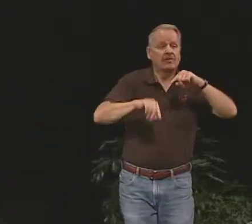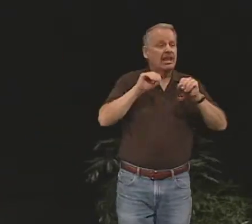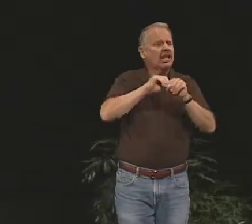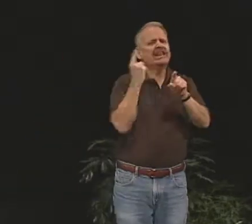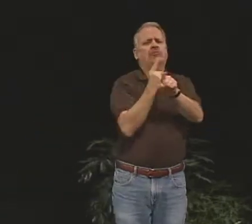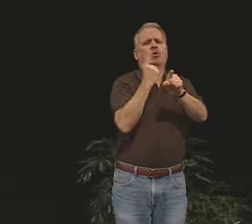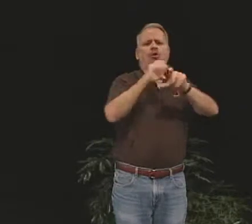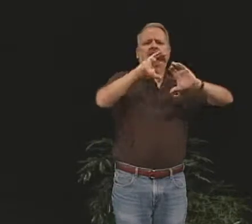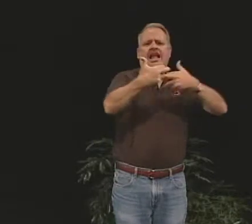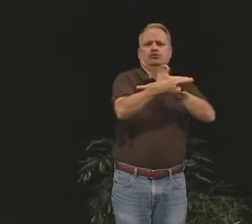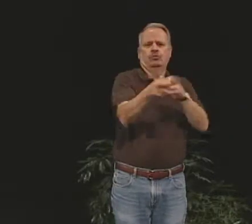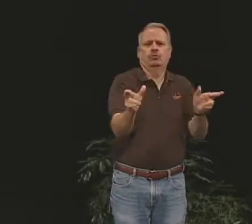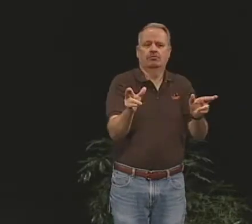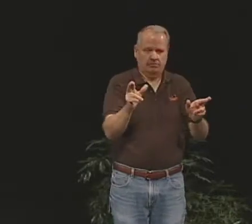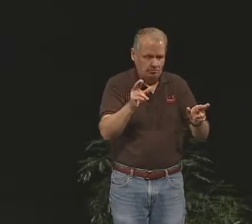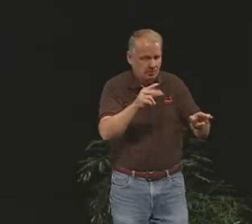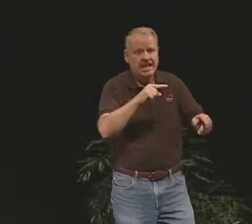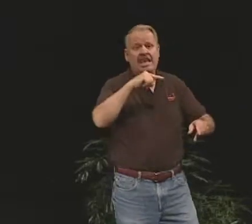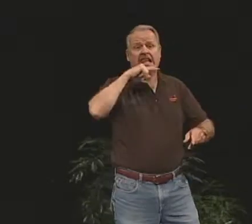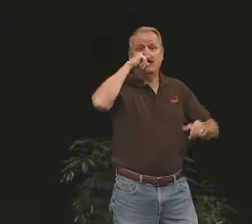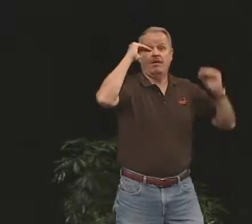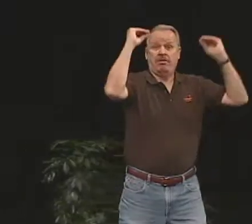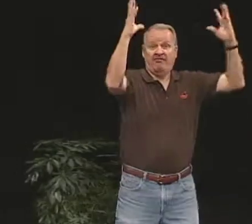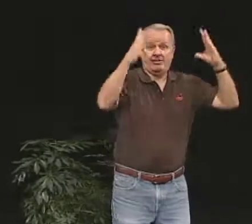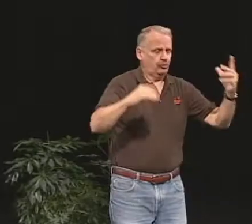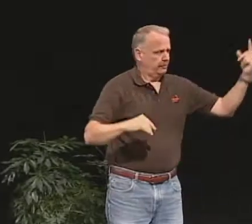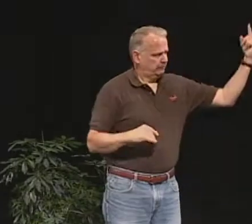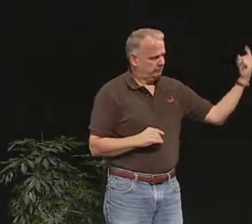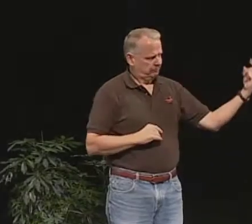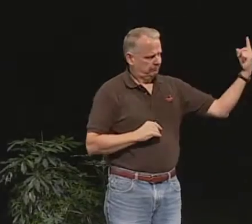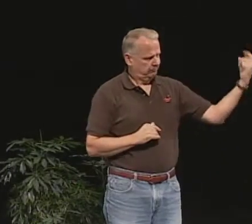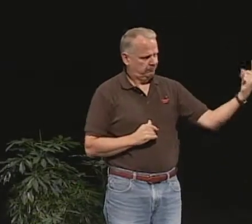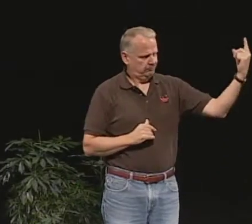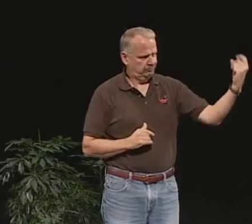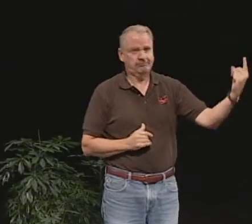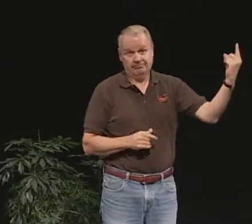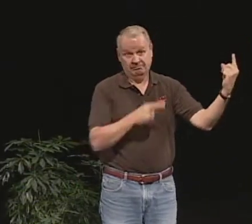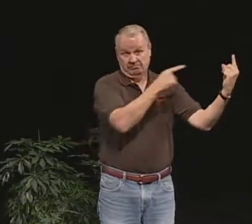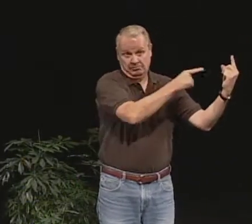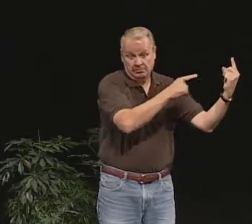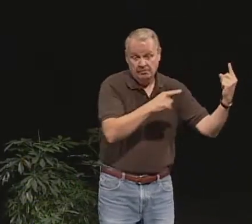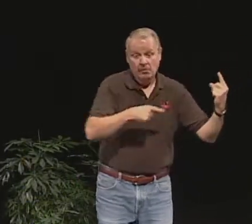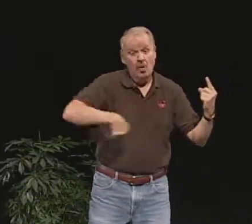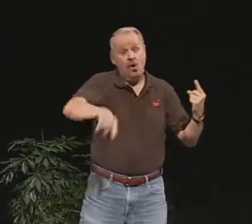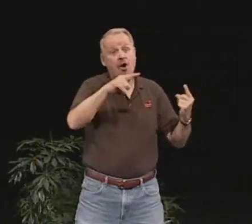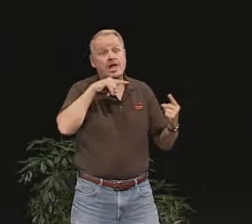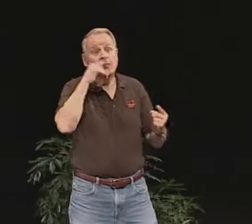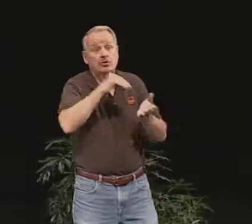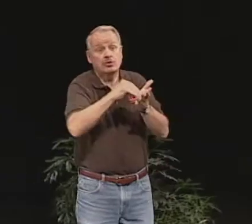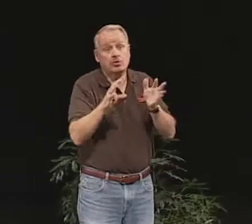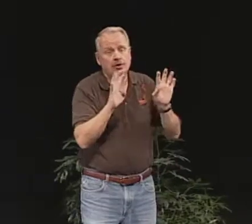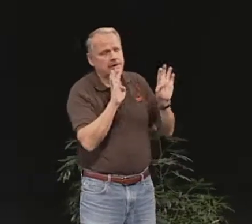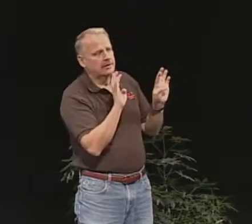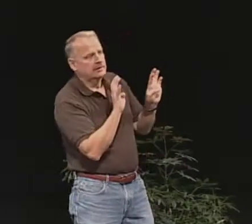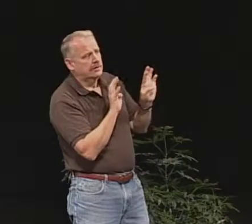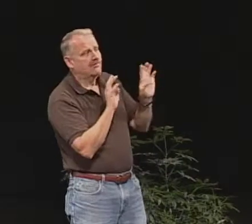Let me also back up in terms of what we see in the classroom. Oftentimes, you have a hearing professor,